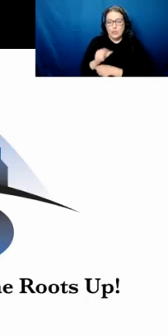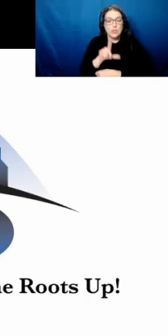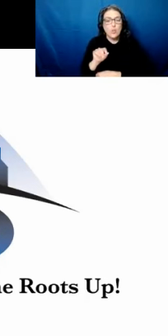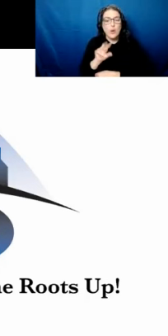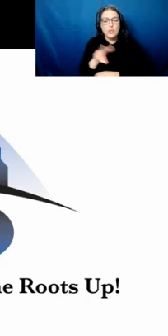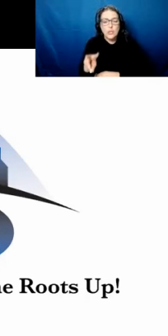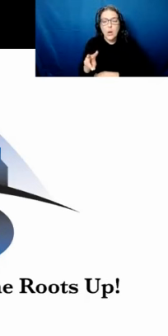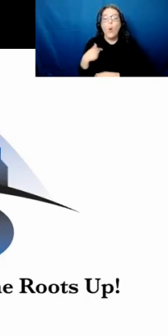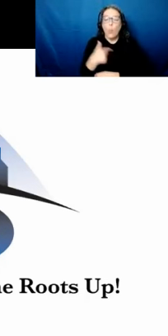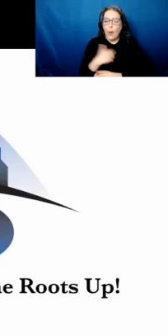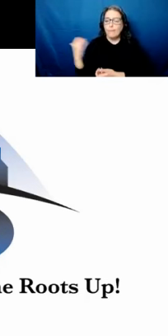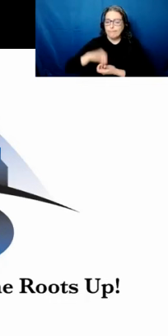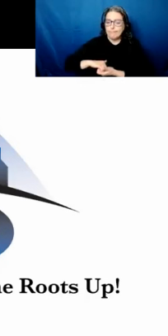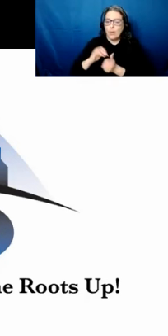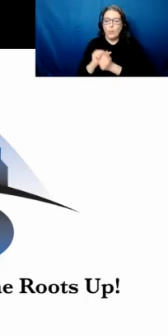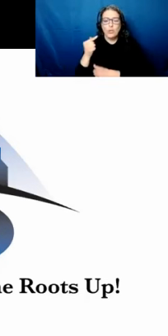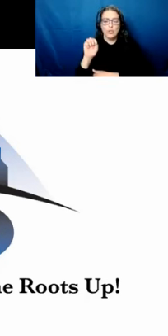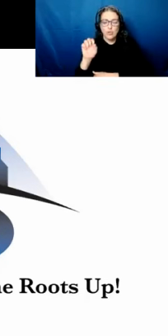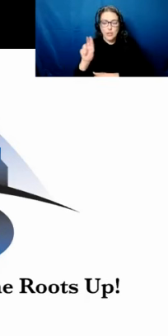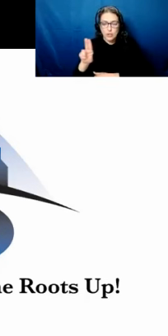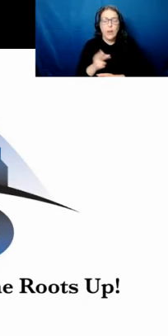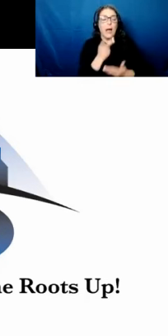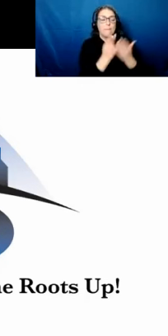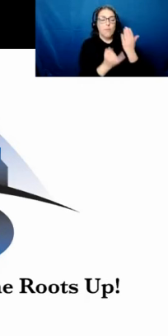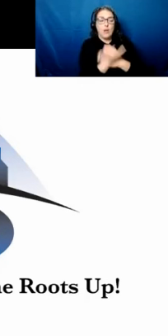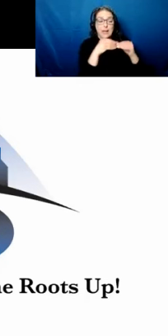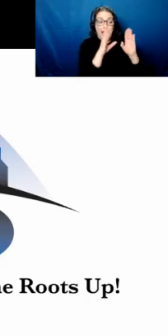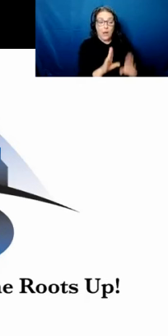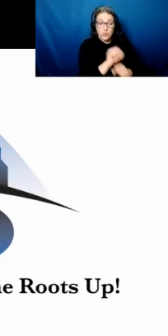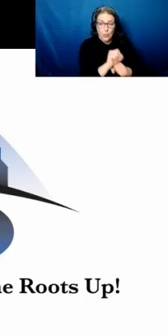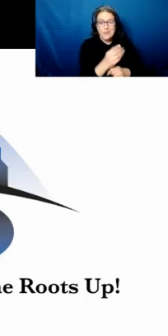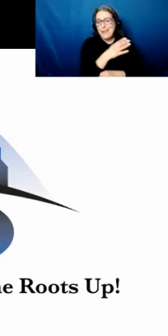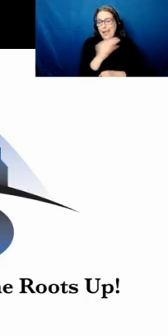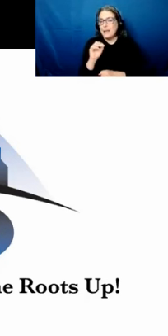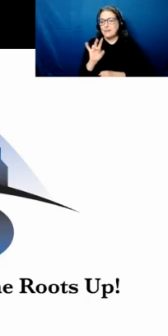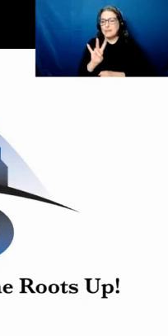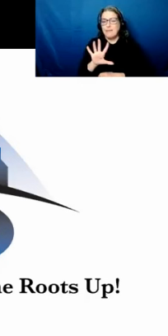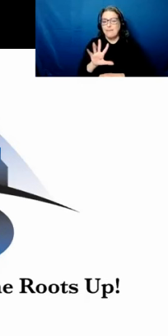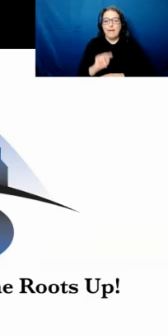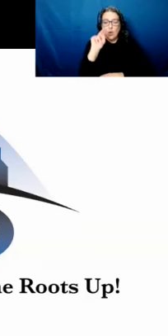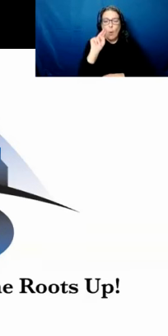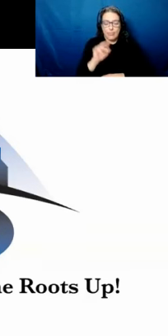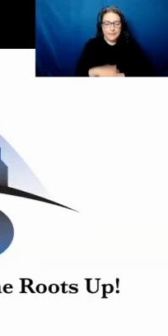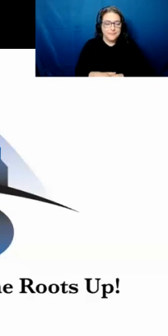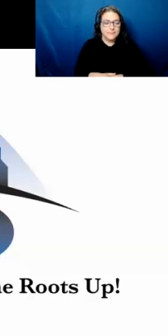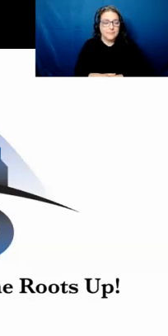Our follow-up counseling is provided to all clients who are currently working with a counselor, and we also developed action plans and our -- in our one-on-ones with our clients and this helps our clients stay on track with their goals.